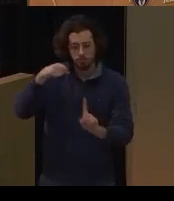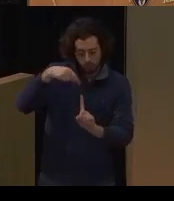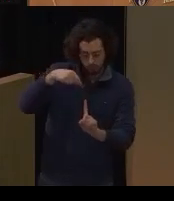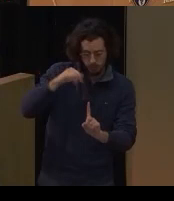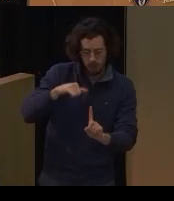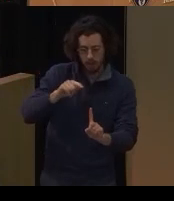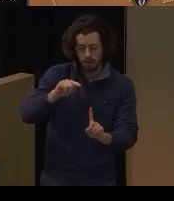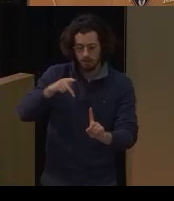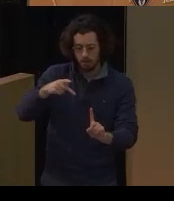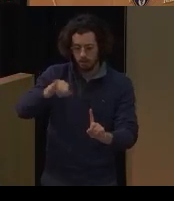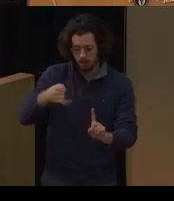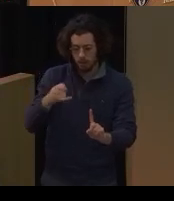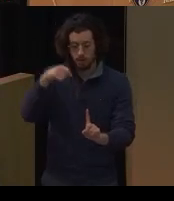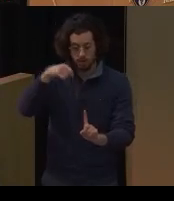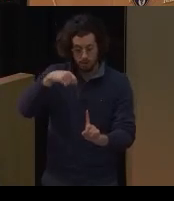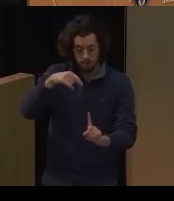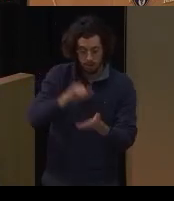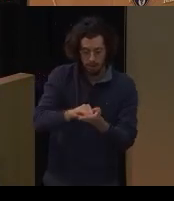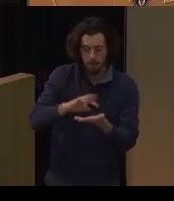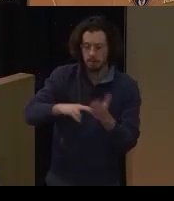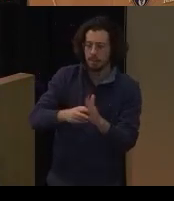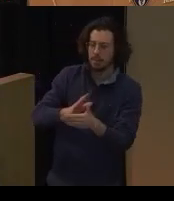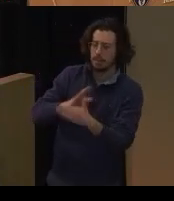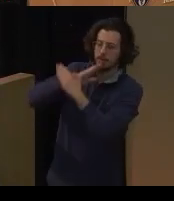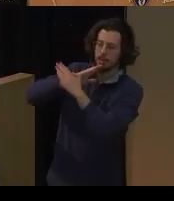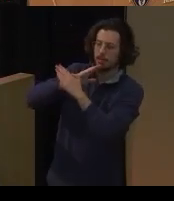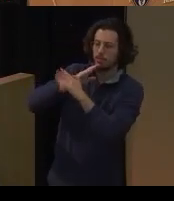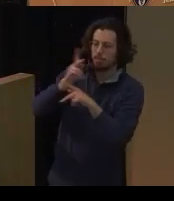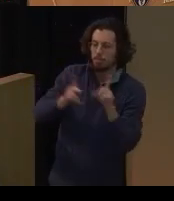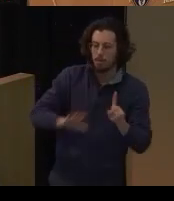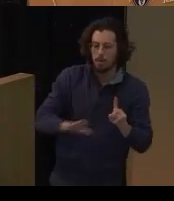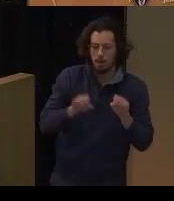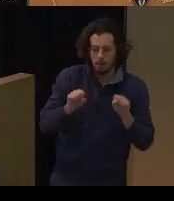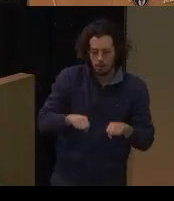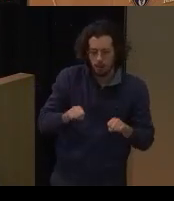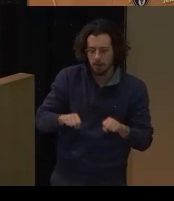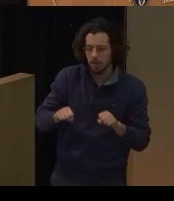impairs people's ability to either spontaneously attend to um or Reason about mental states of